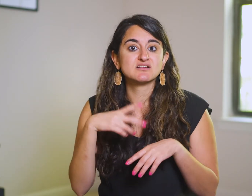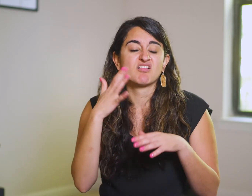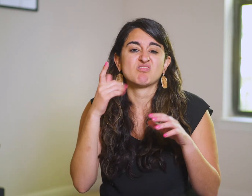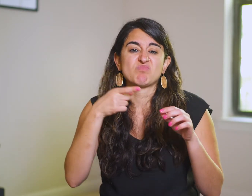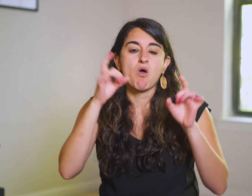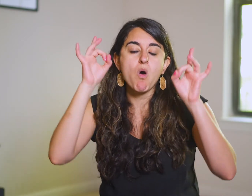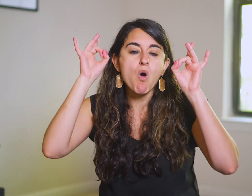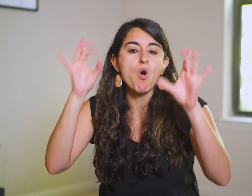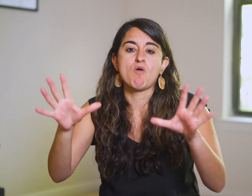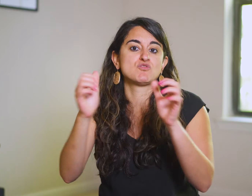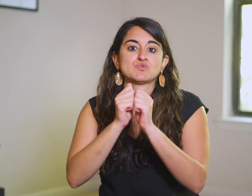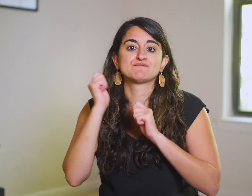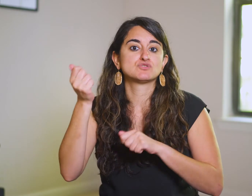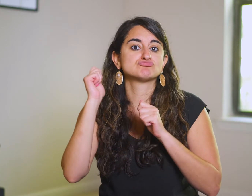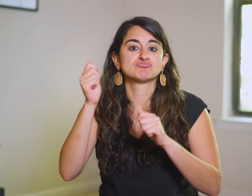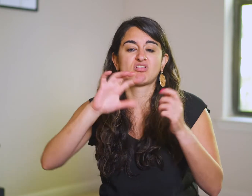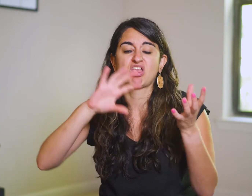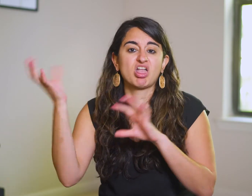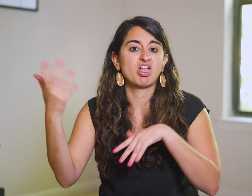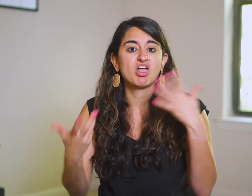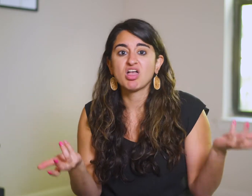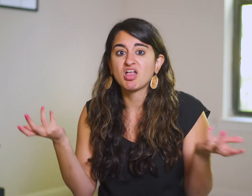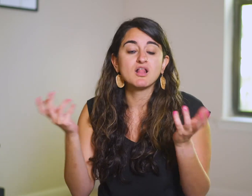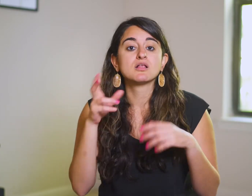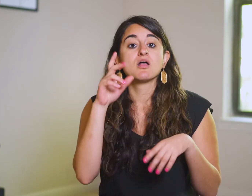and are failing miserably at their job